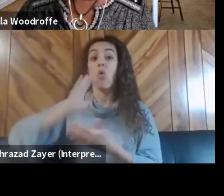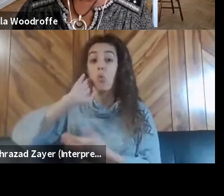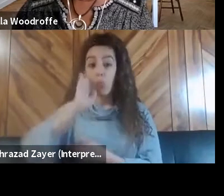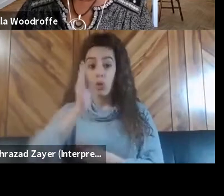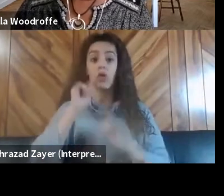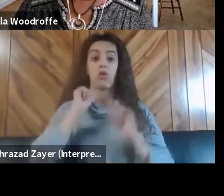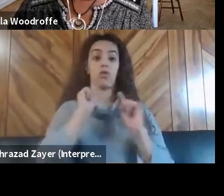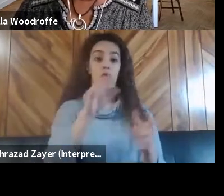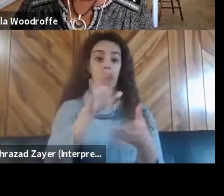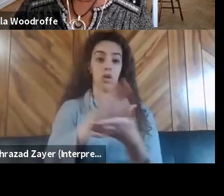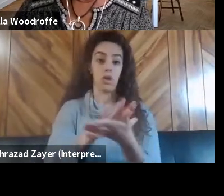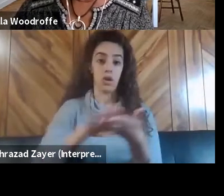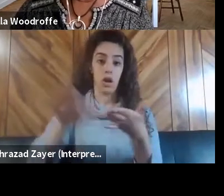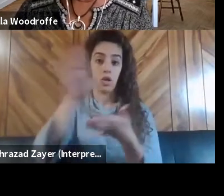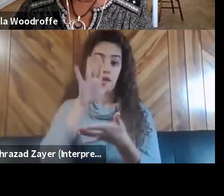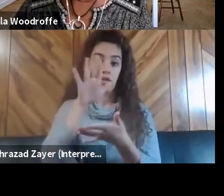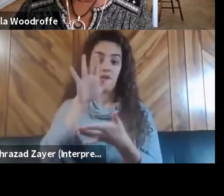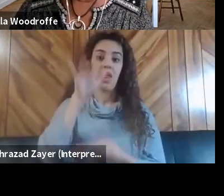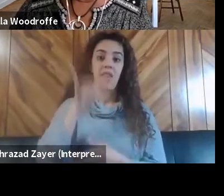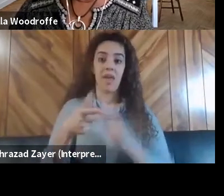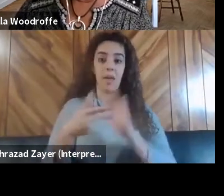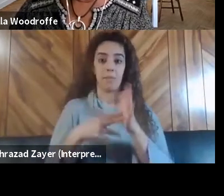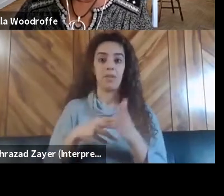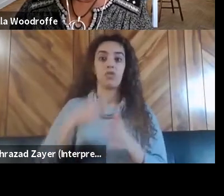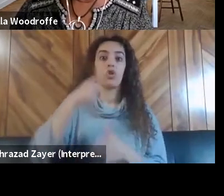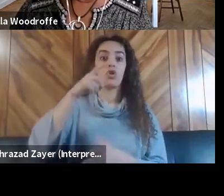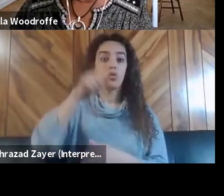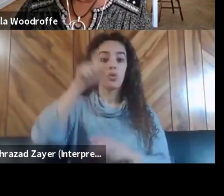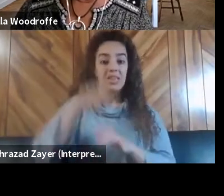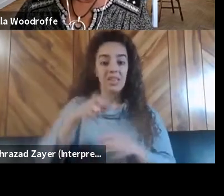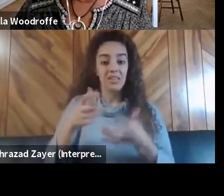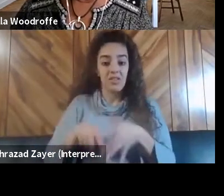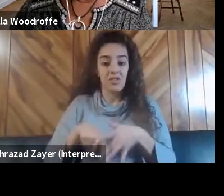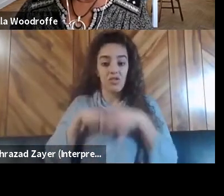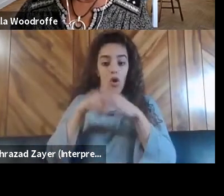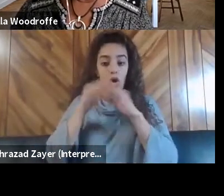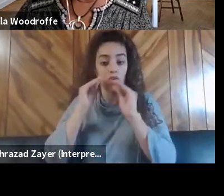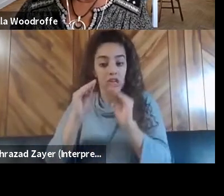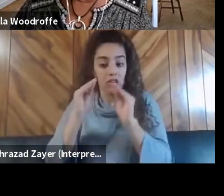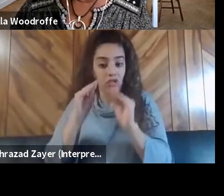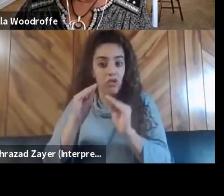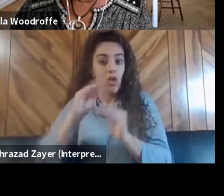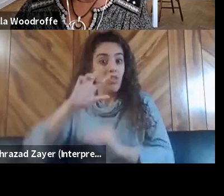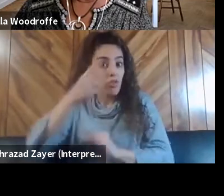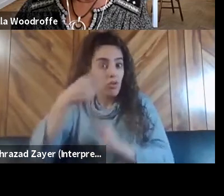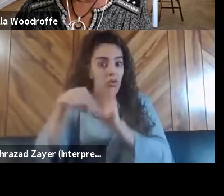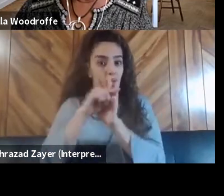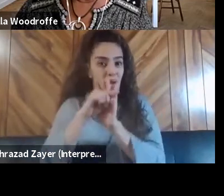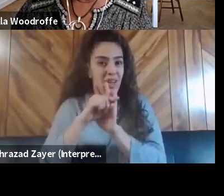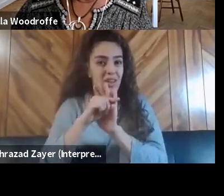teaching her math in the third grade. You can't tell me that at 10 years old, you're going to make the decision that she will